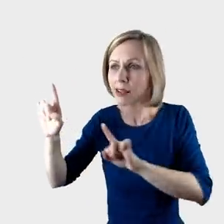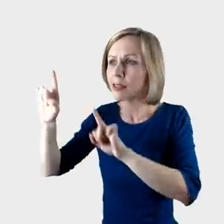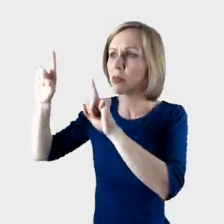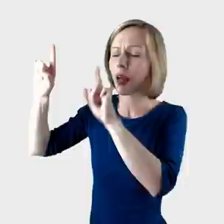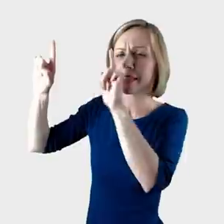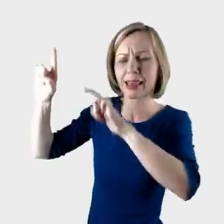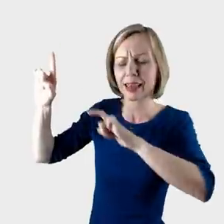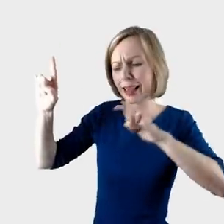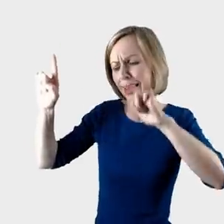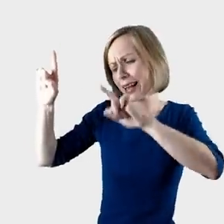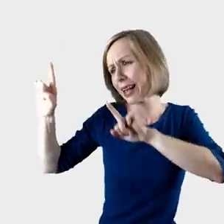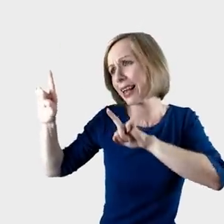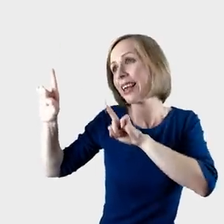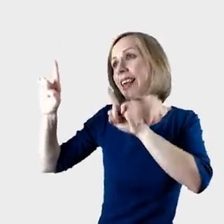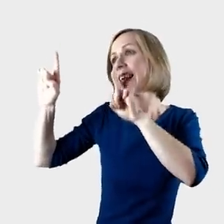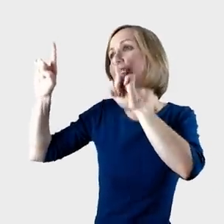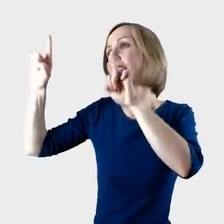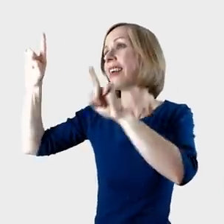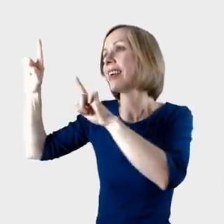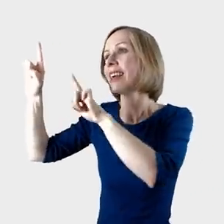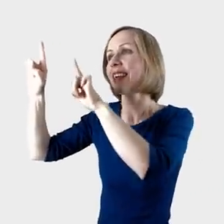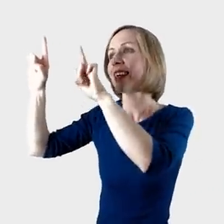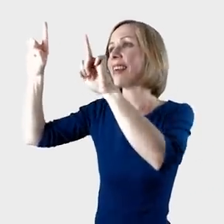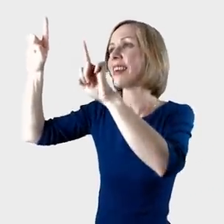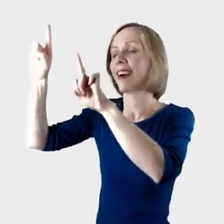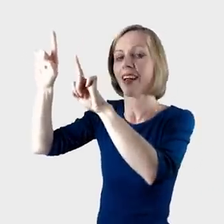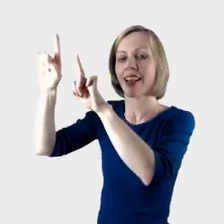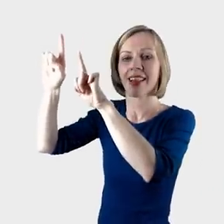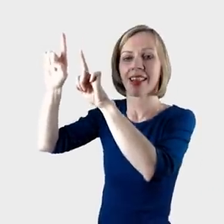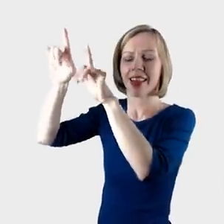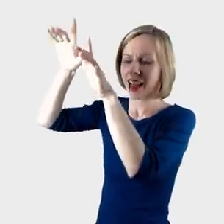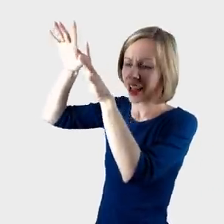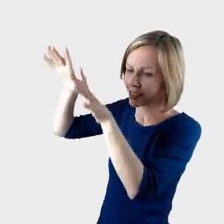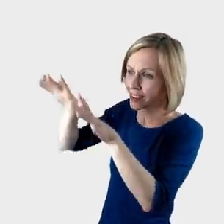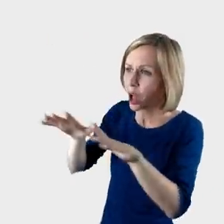I'll rise up like the eagle